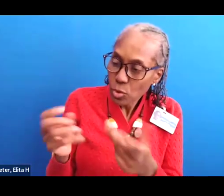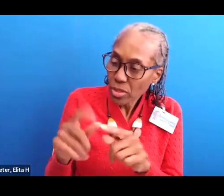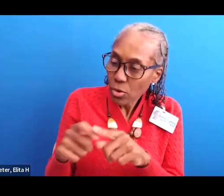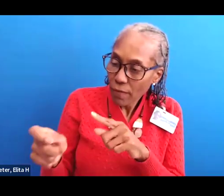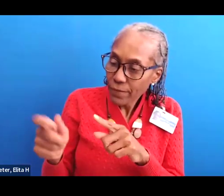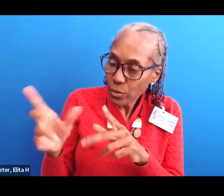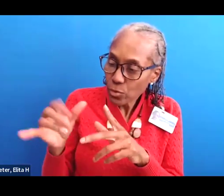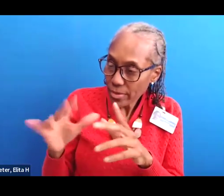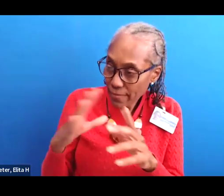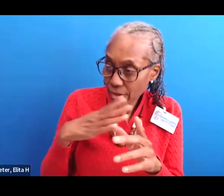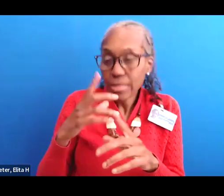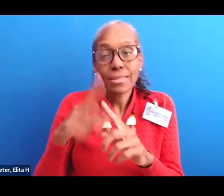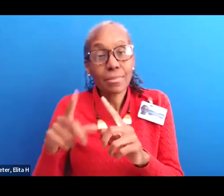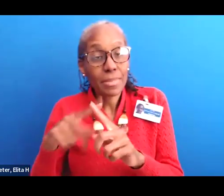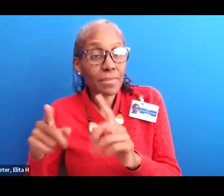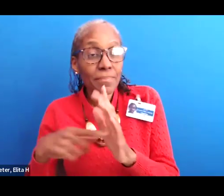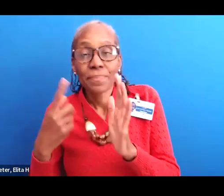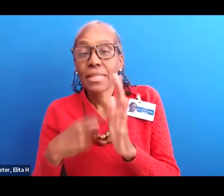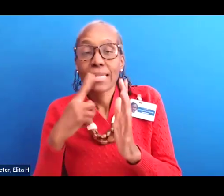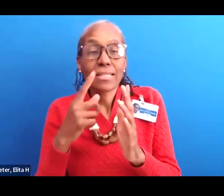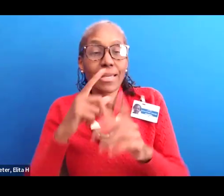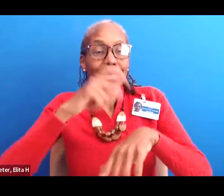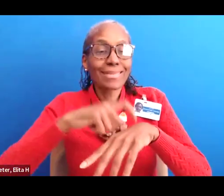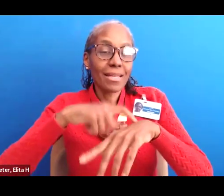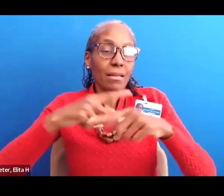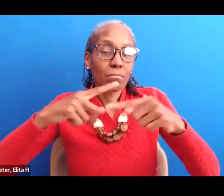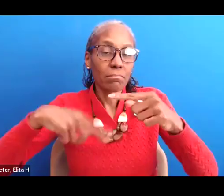it.” Sometimes it's on a regular time schedule, so there's all